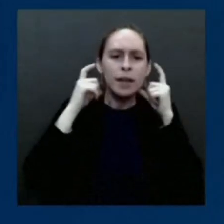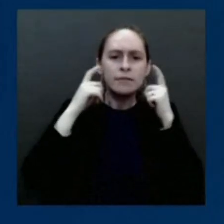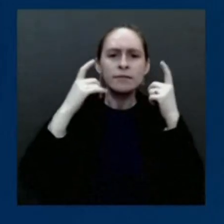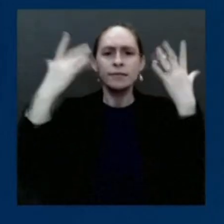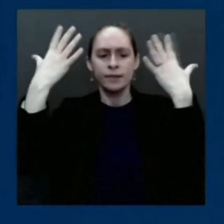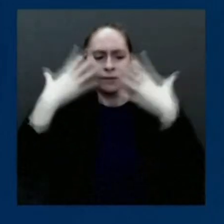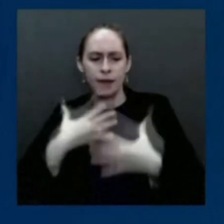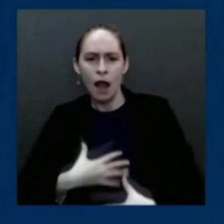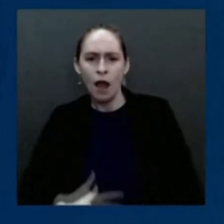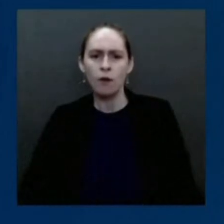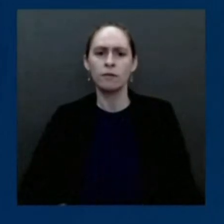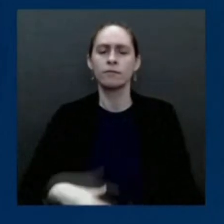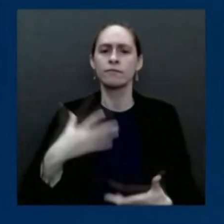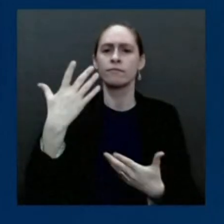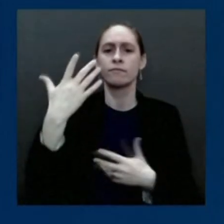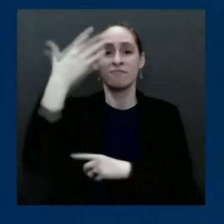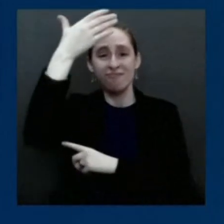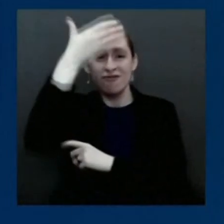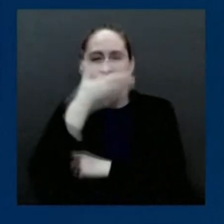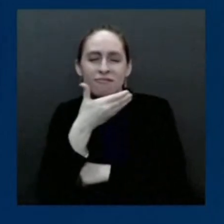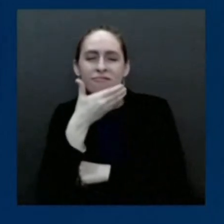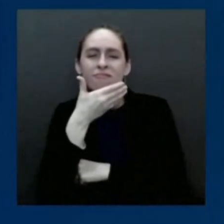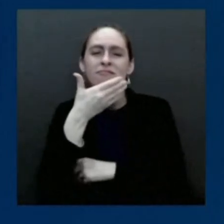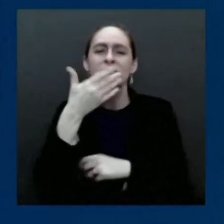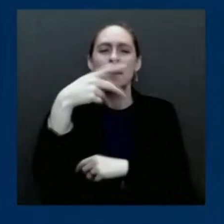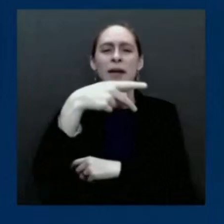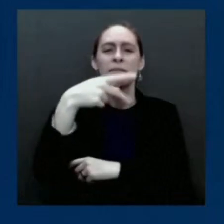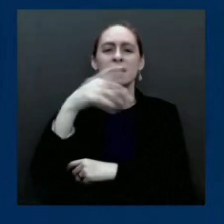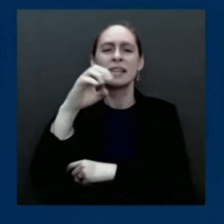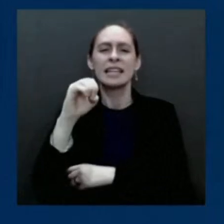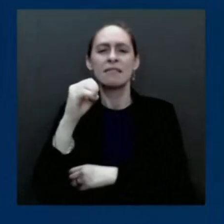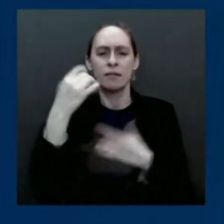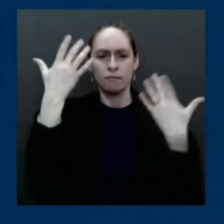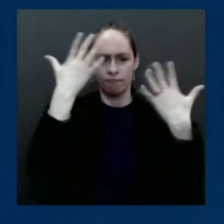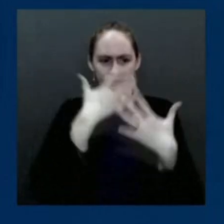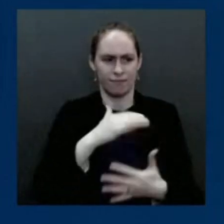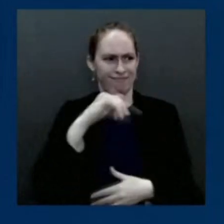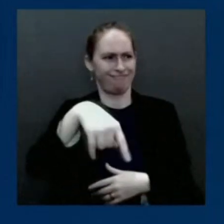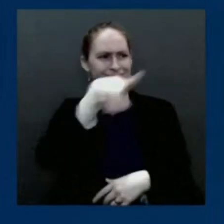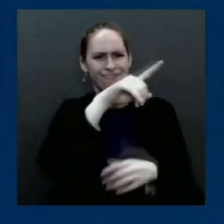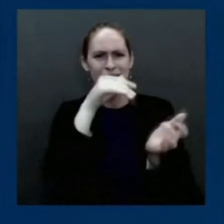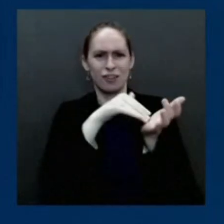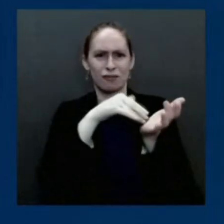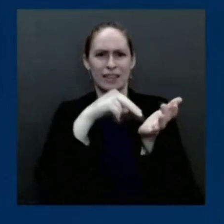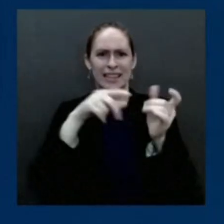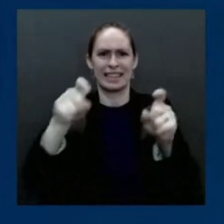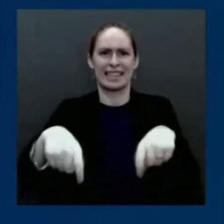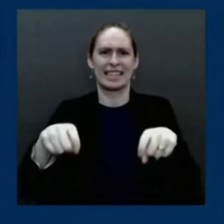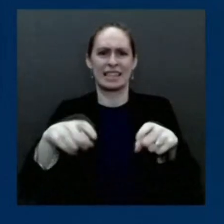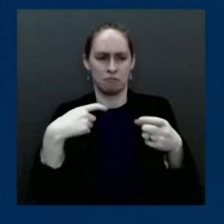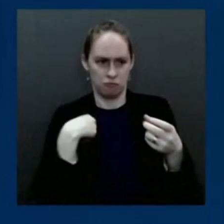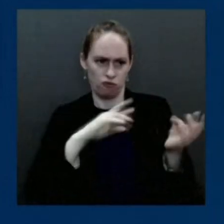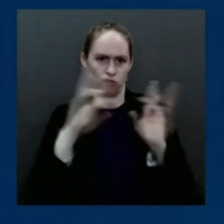342,000 MASKS, REST OPERATORS AND 40,000-GALLONS OF THE ADMINISTRATION HAS SHIPPED FO